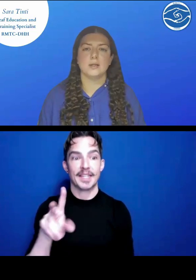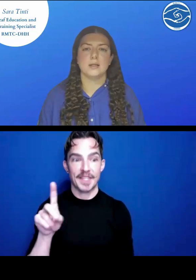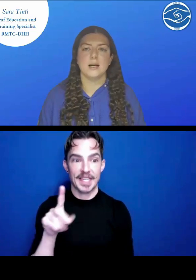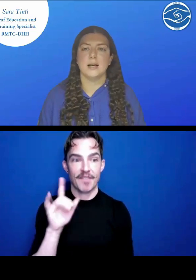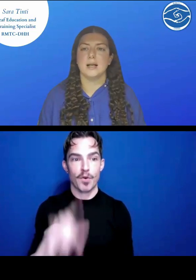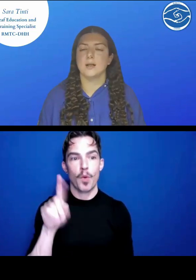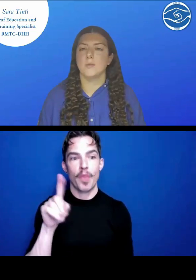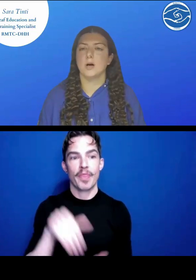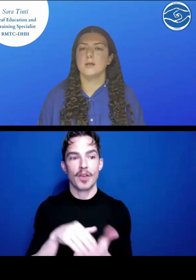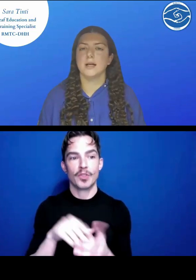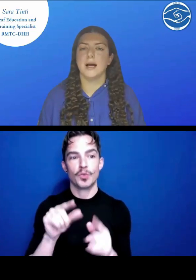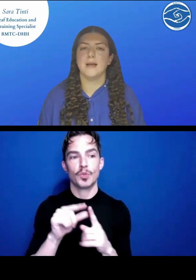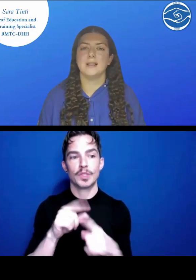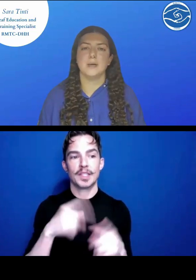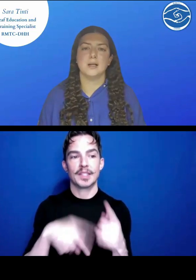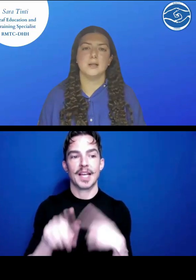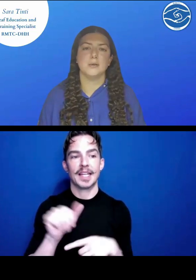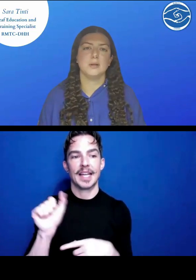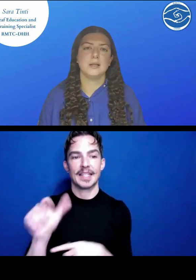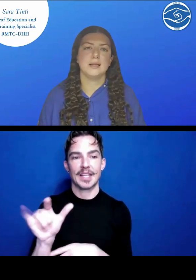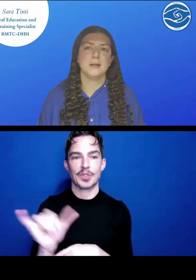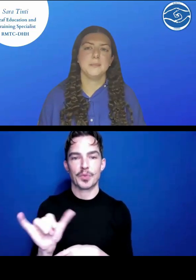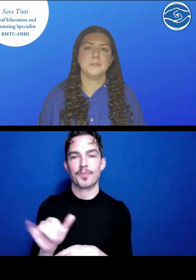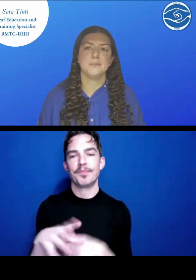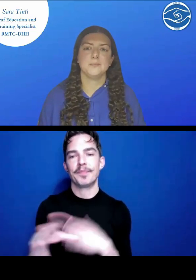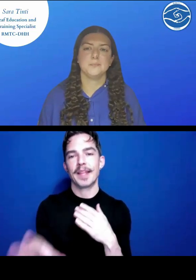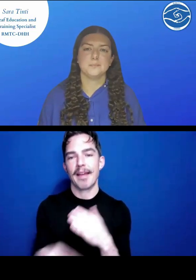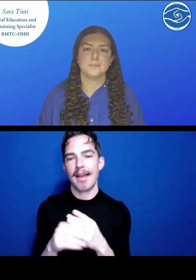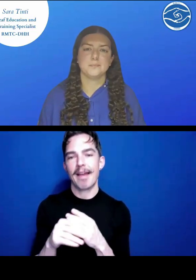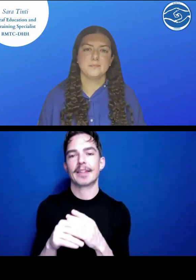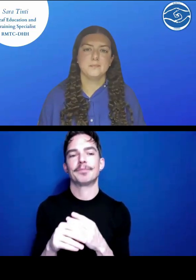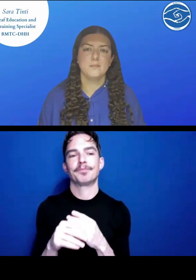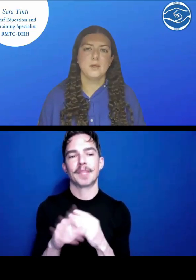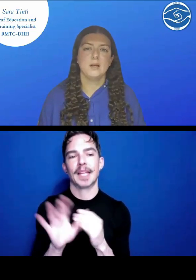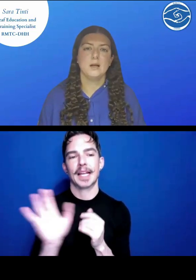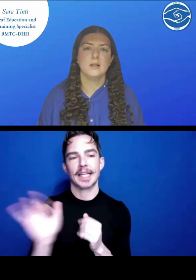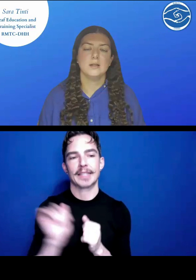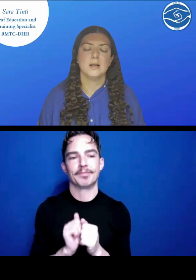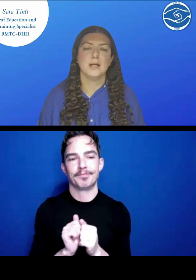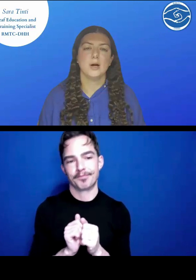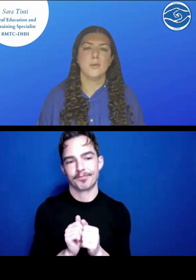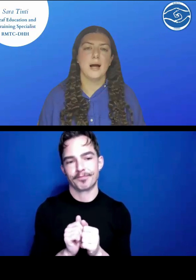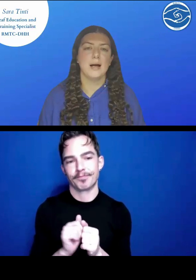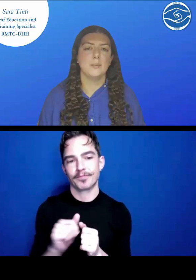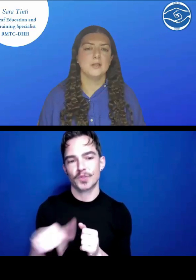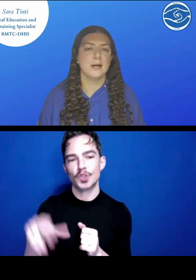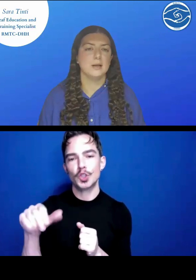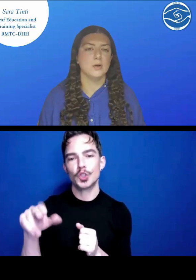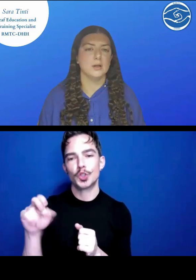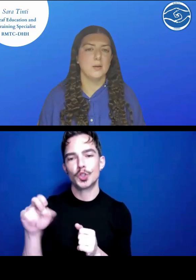words to sign an ASL. Also going to add that to my click. Now, I'm going to go back up to my loan